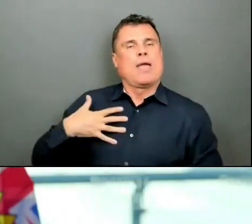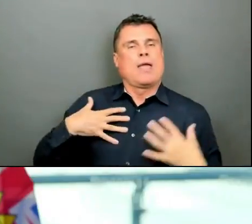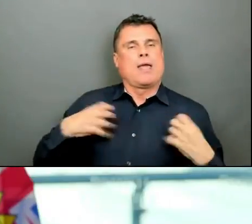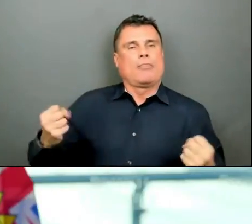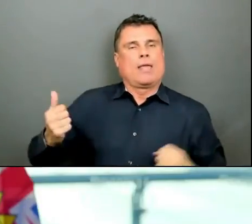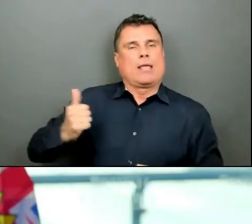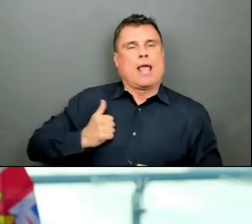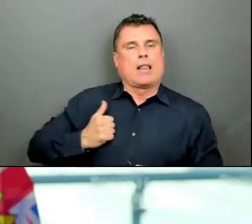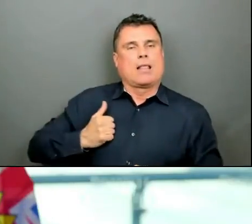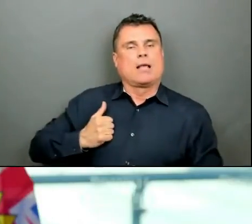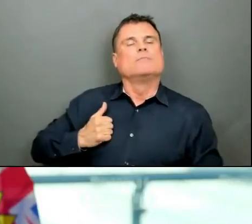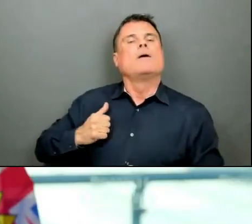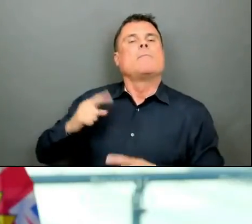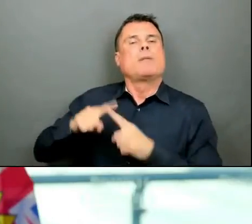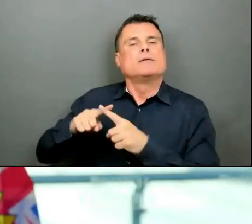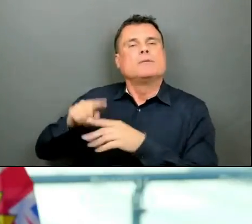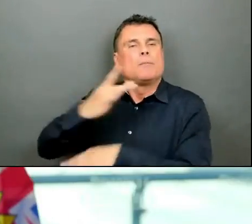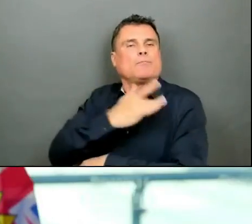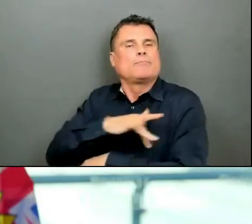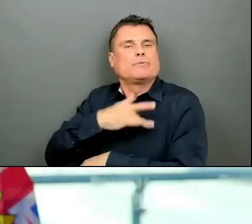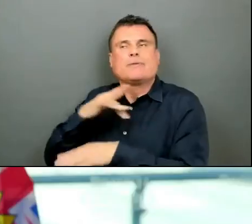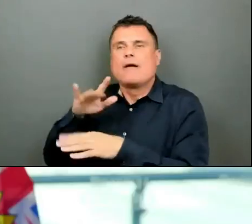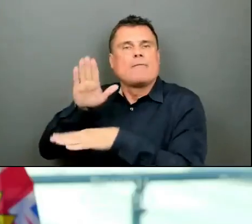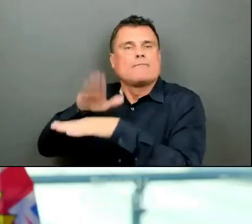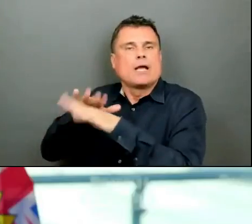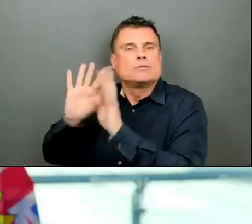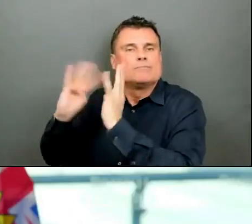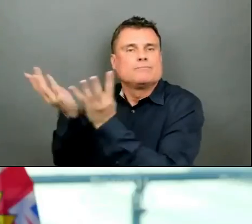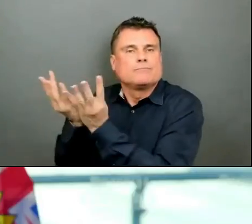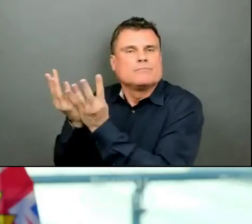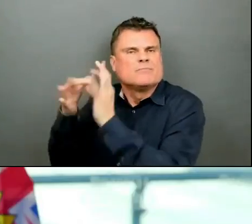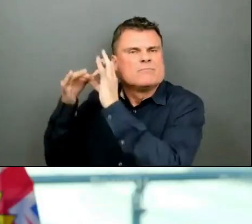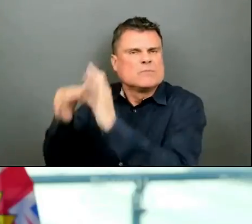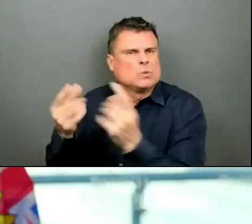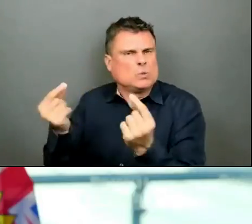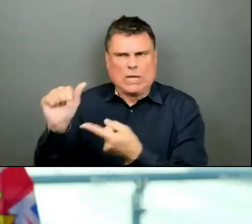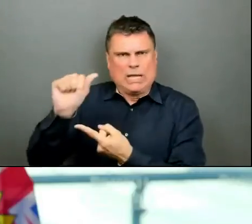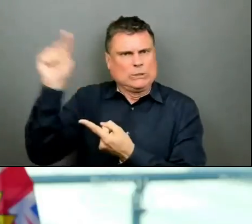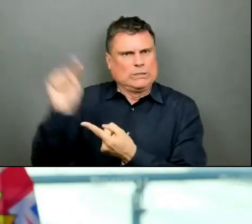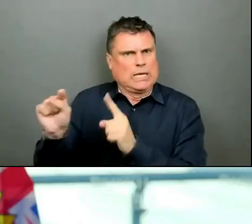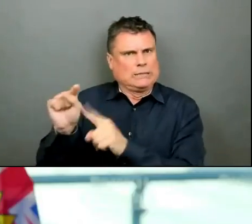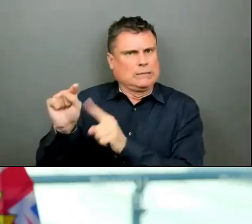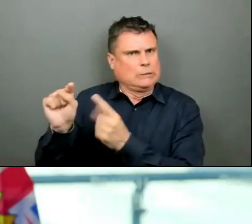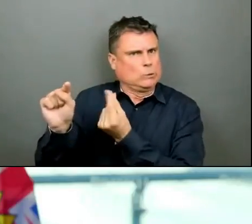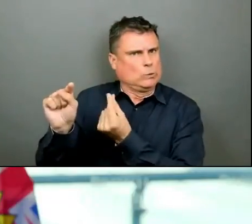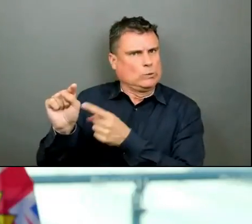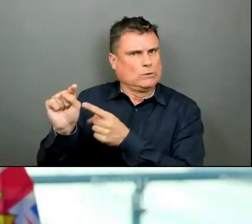Canada and the national advisory committee on immunization. Which is all to say right now we are